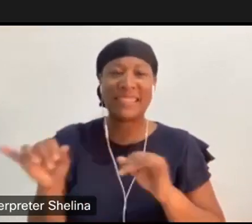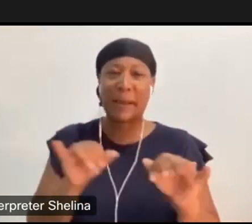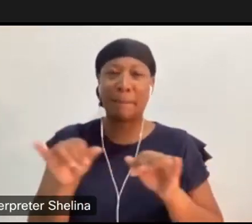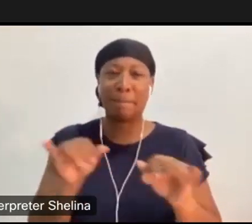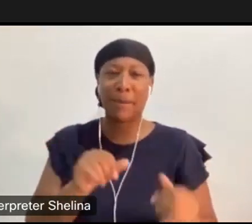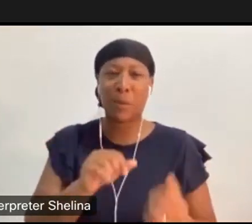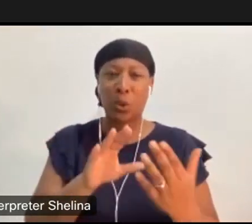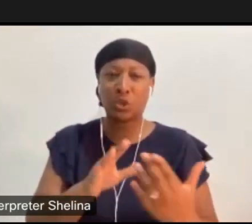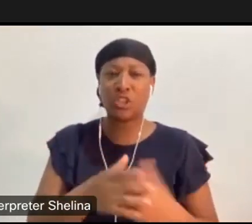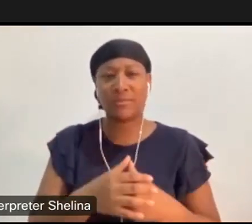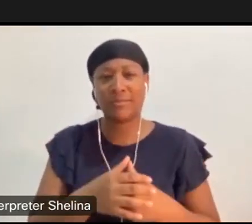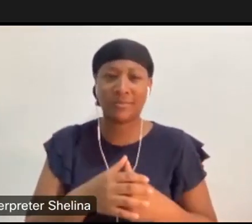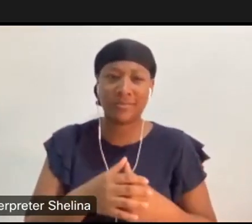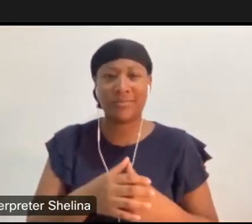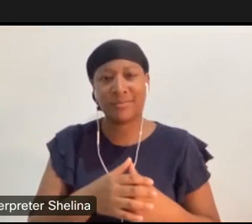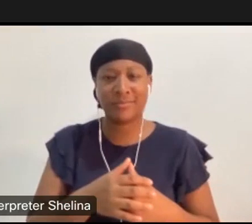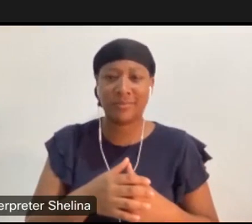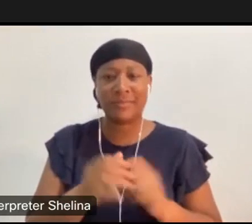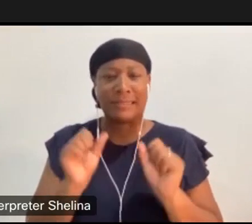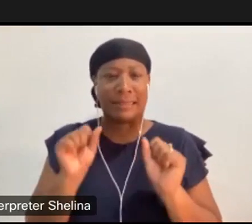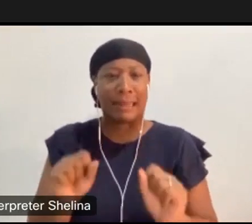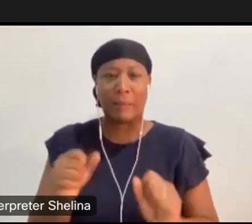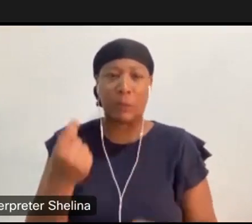So, it can be a single application.